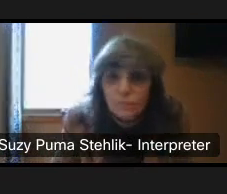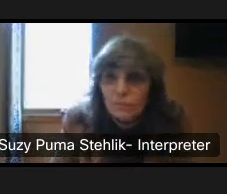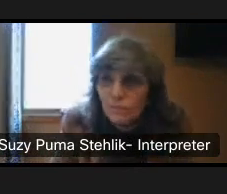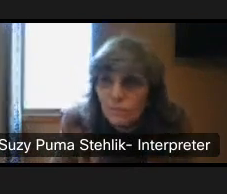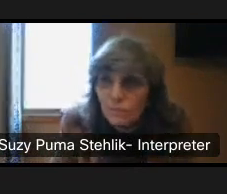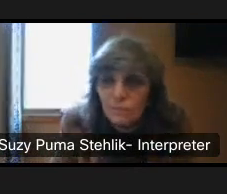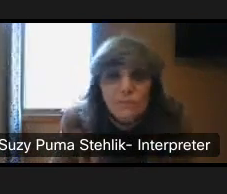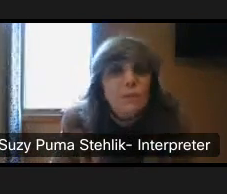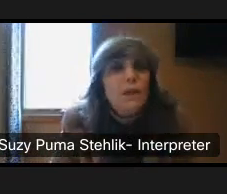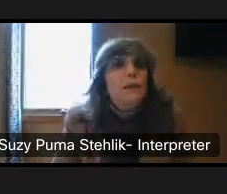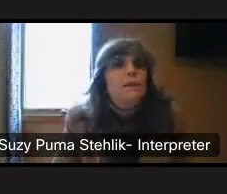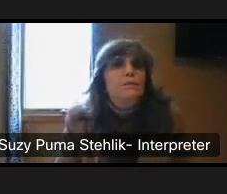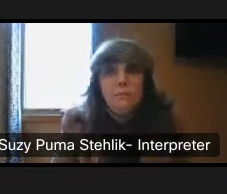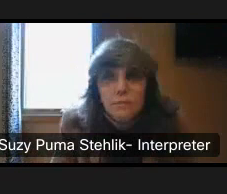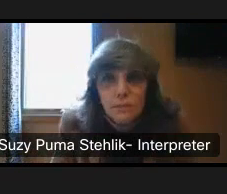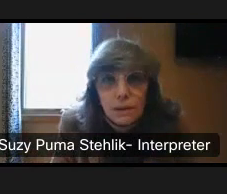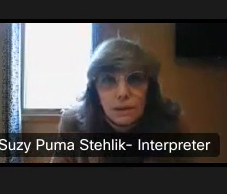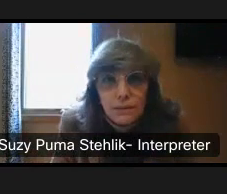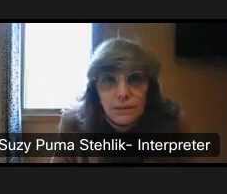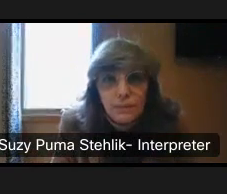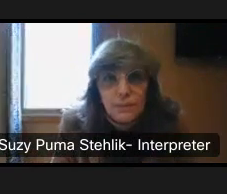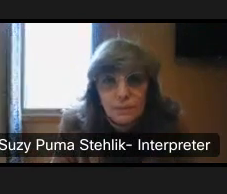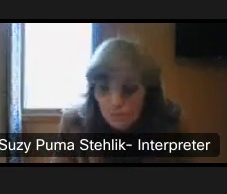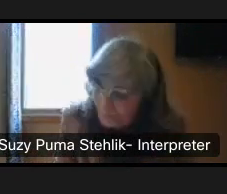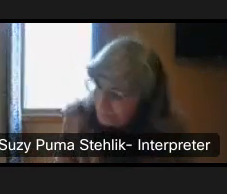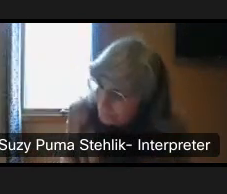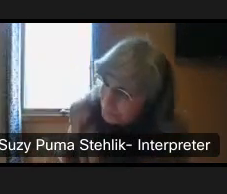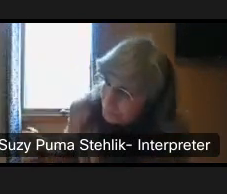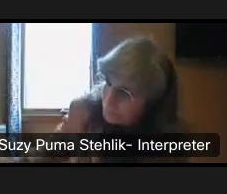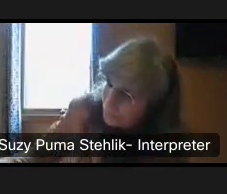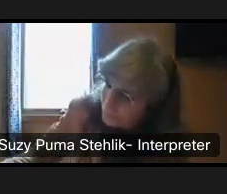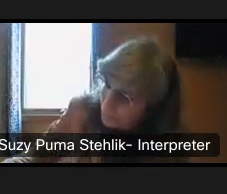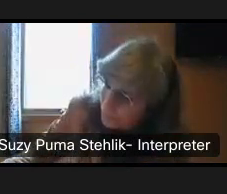She foster, there's a city you'd have to have any, uh.